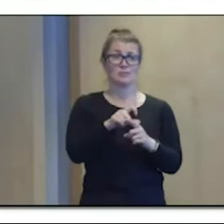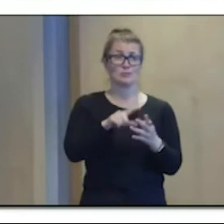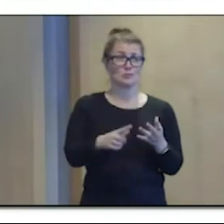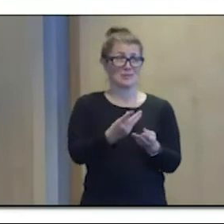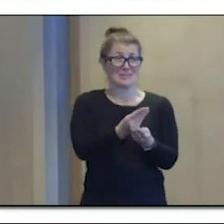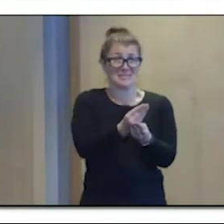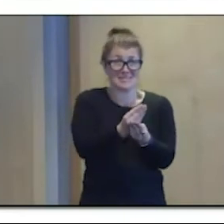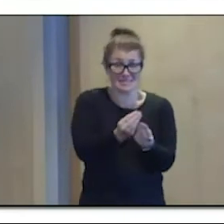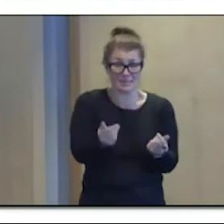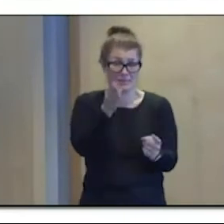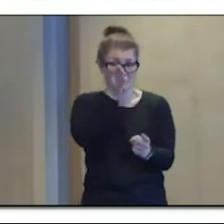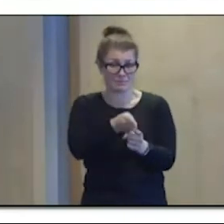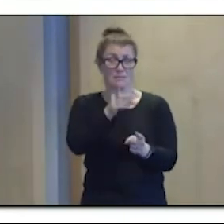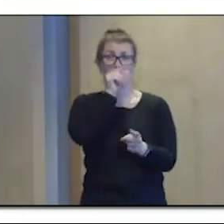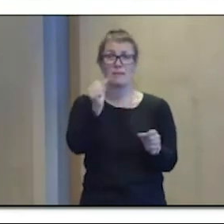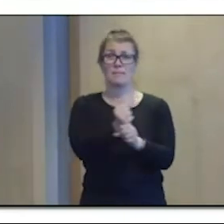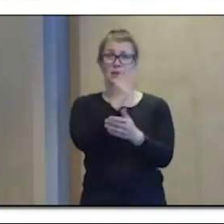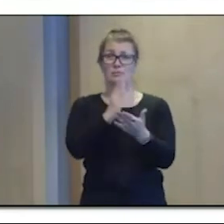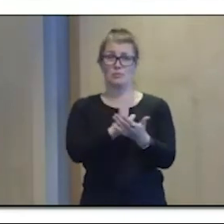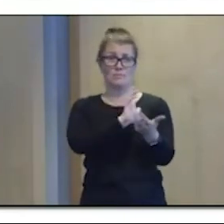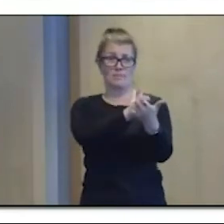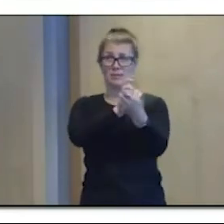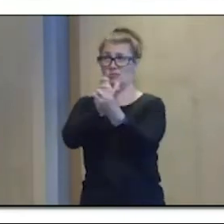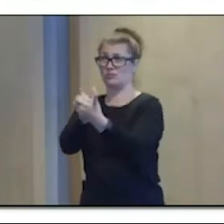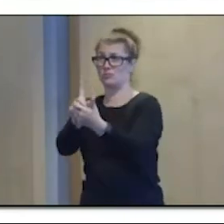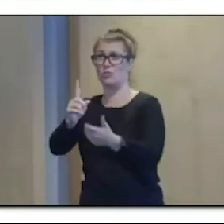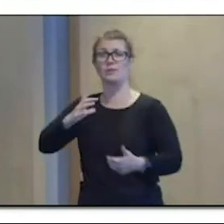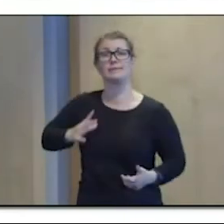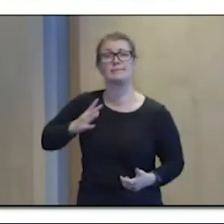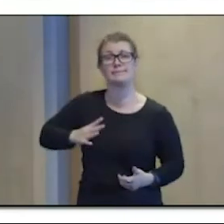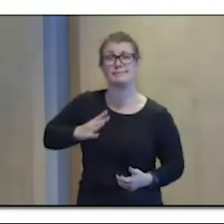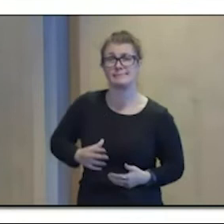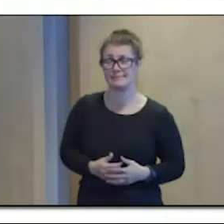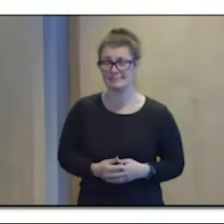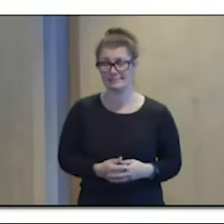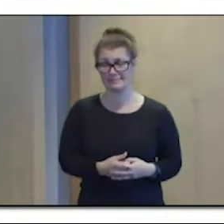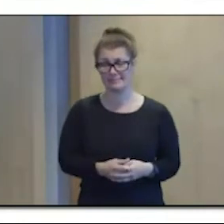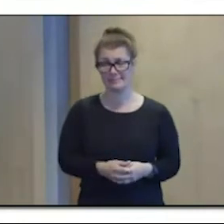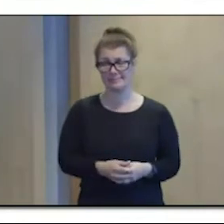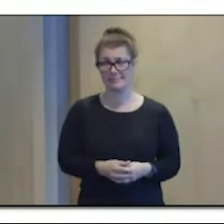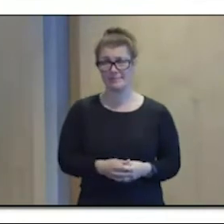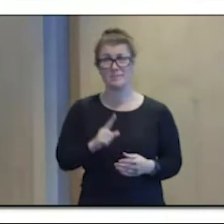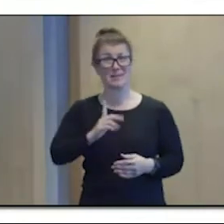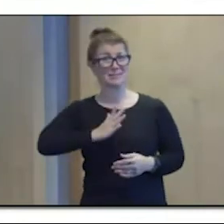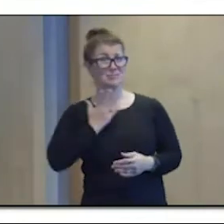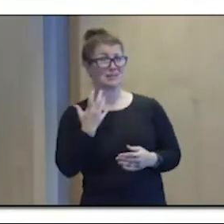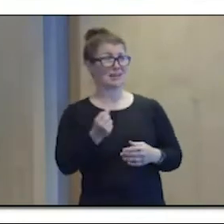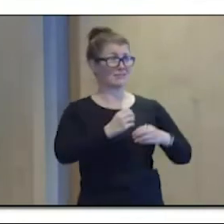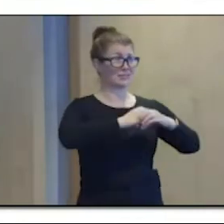that we can meet demand interestingly there are a number of generators exploring putting solar and